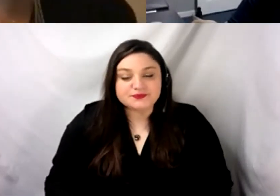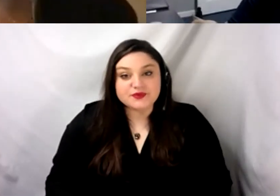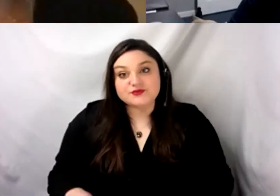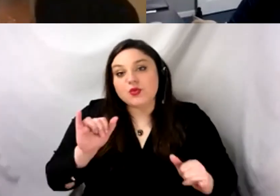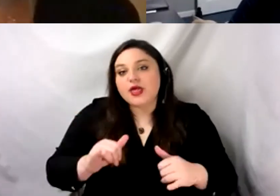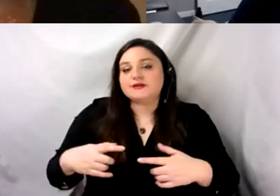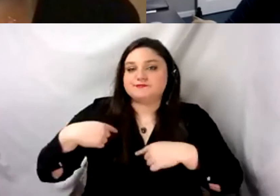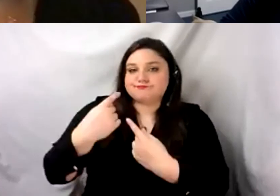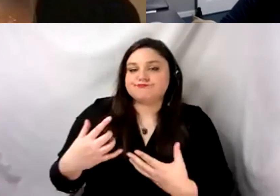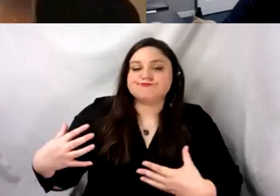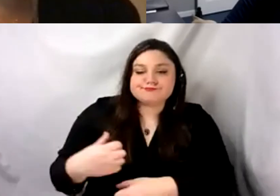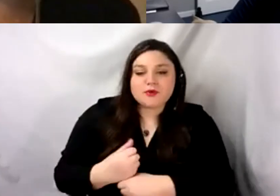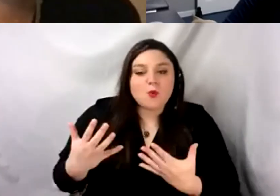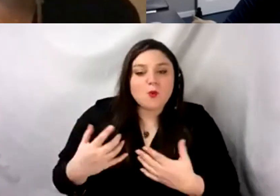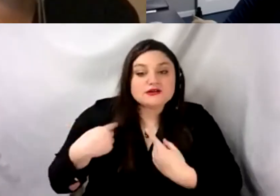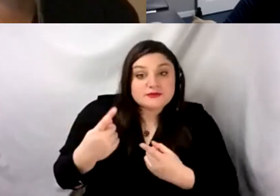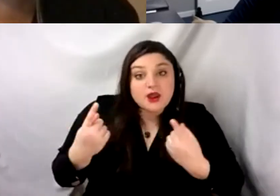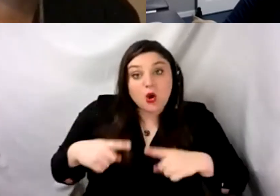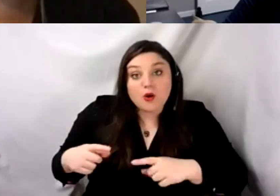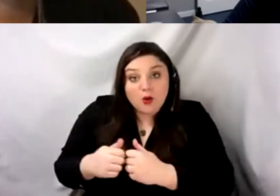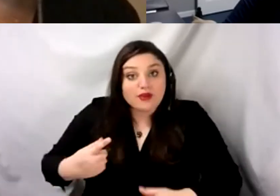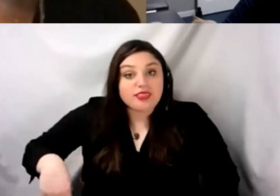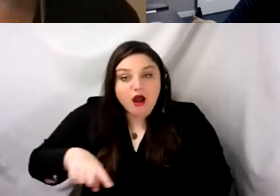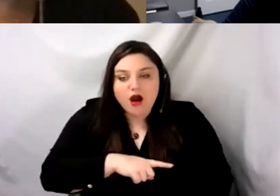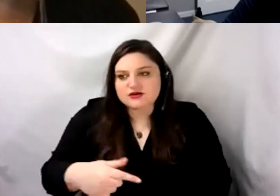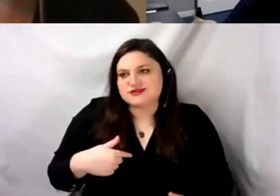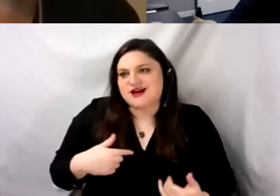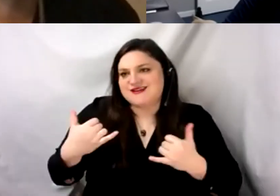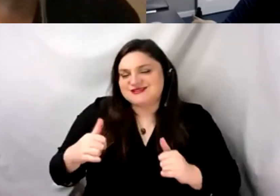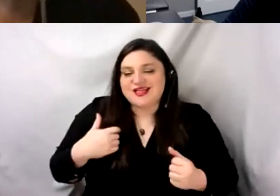I have loads of resources to share if anyone has specific questions.